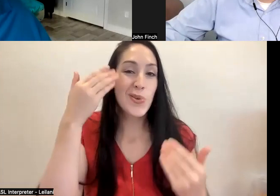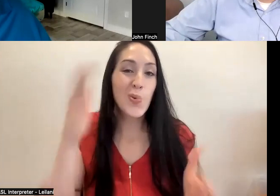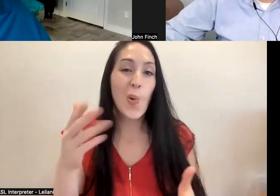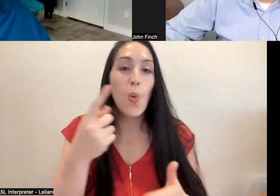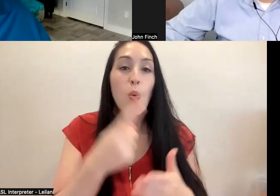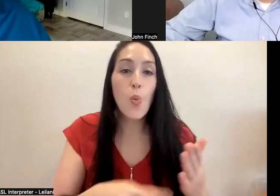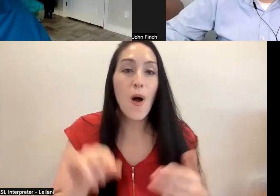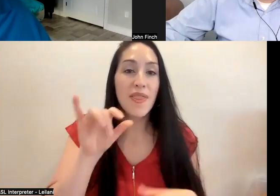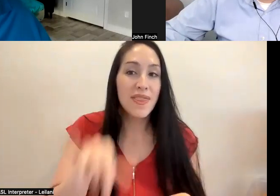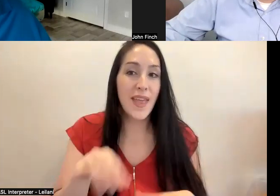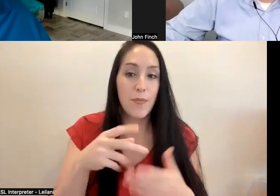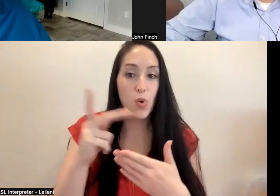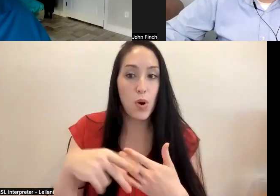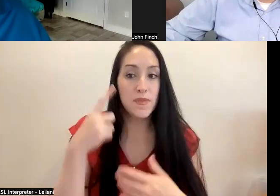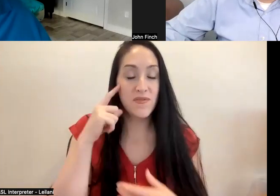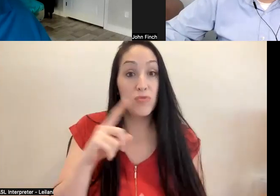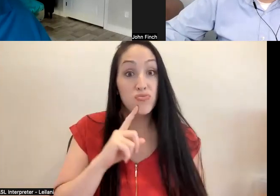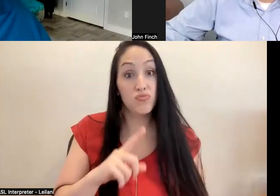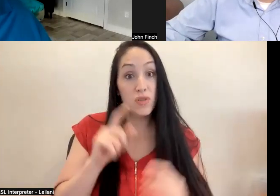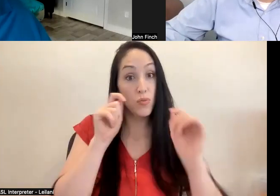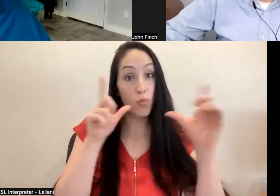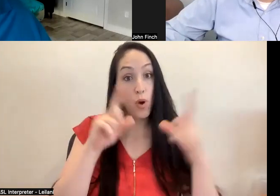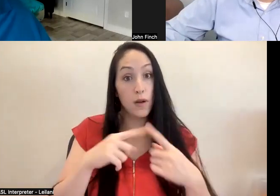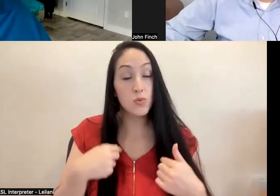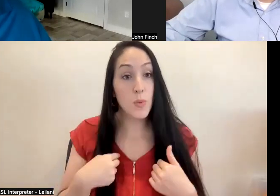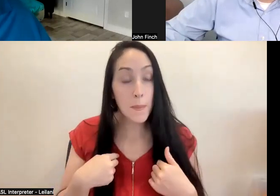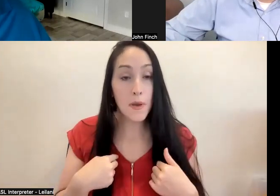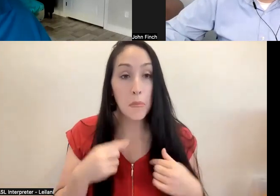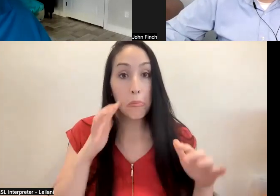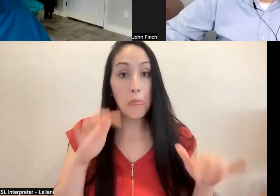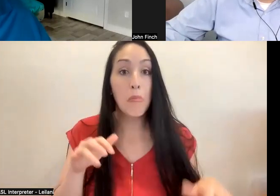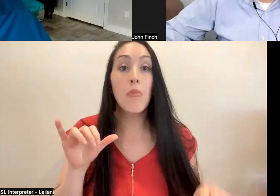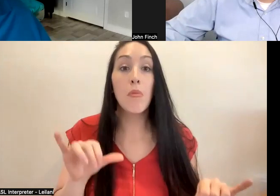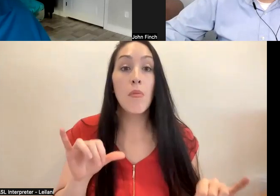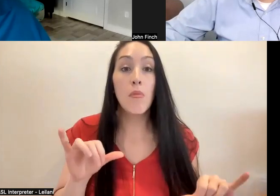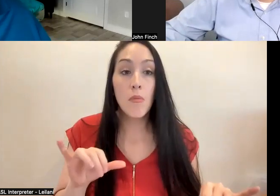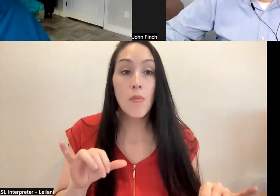to me to have that as something, you know, not living somebody not living with a disability,